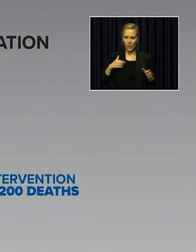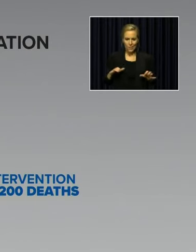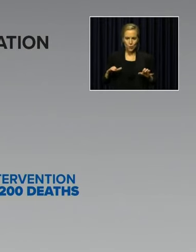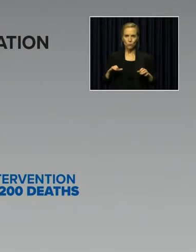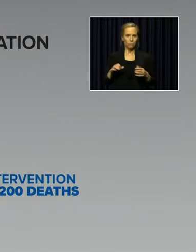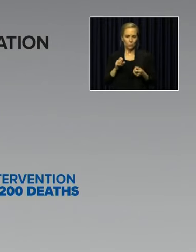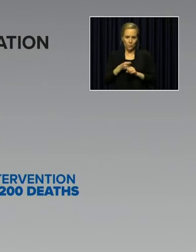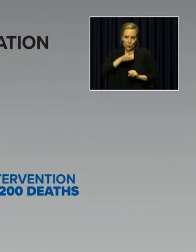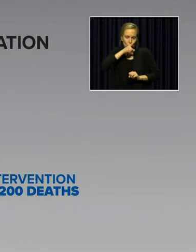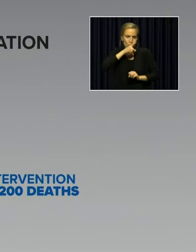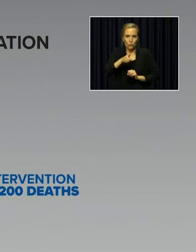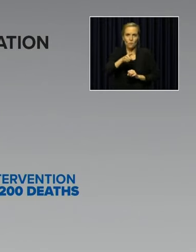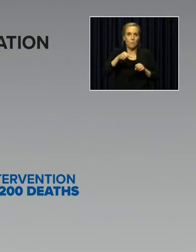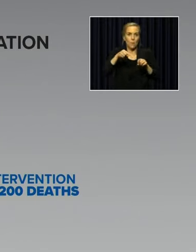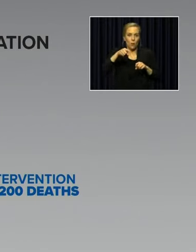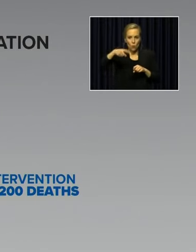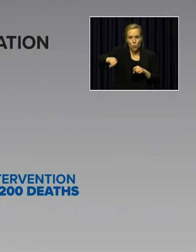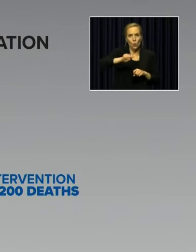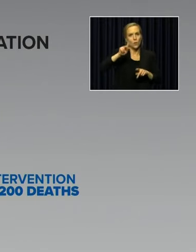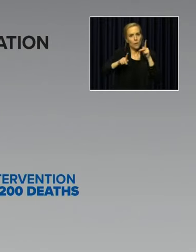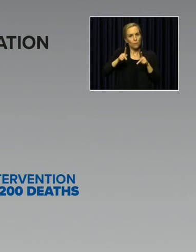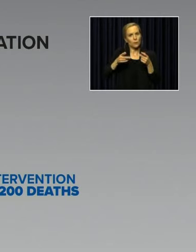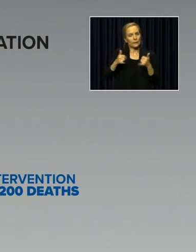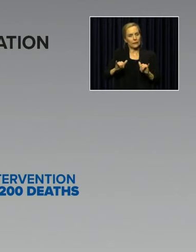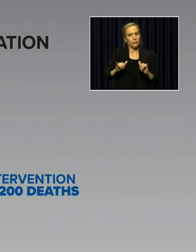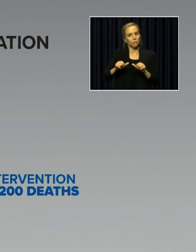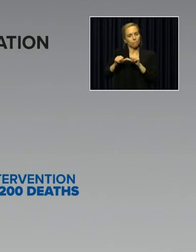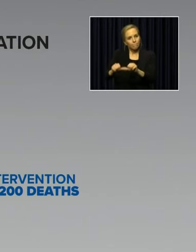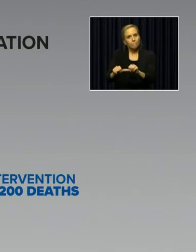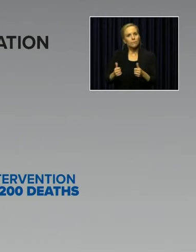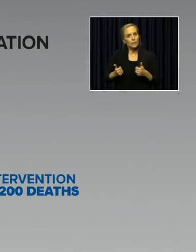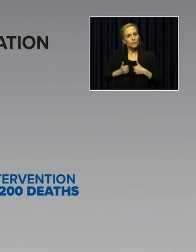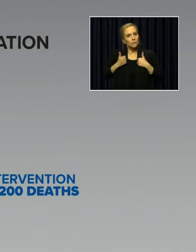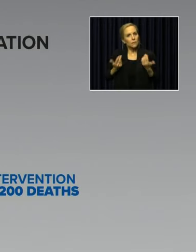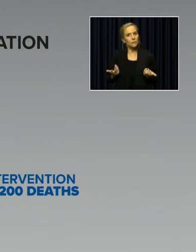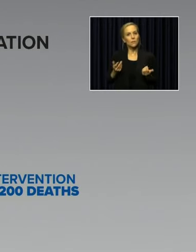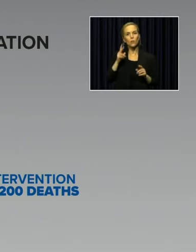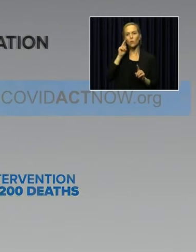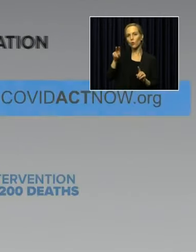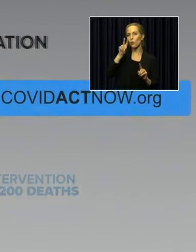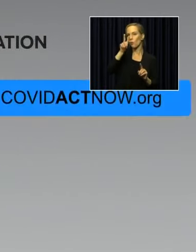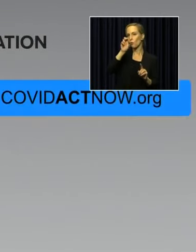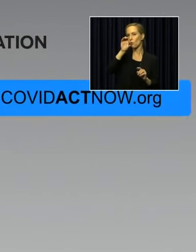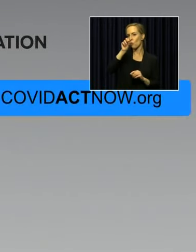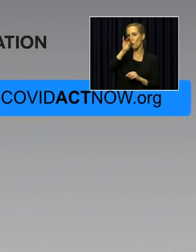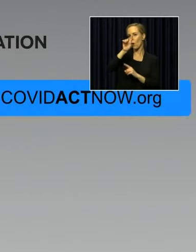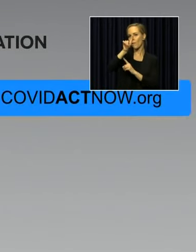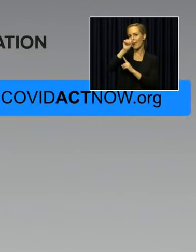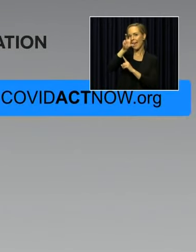RULES WELL ENOUGH. SO LET'S MAKE SURE WE RECOMMIT